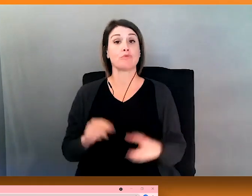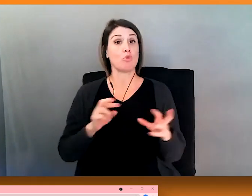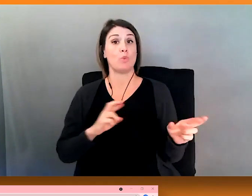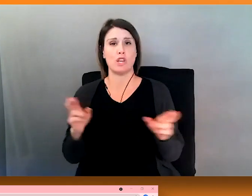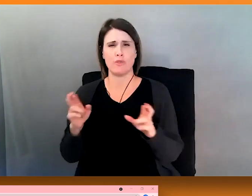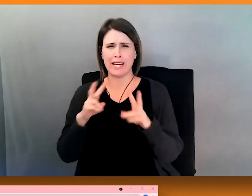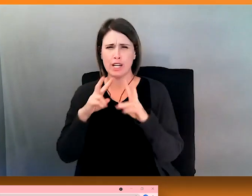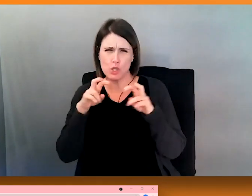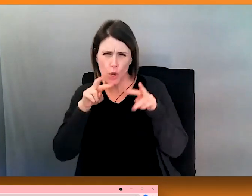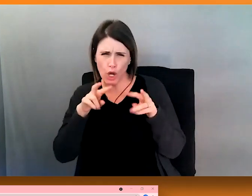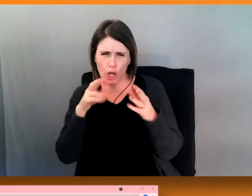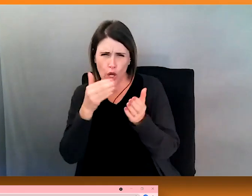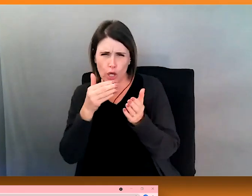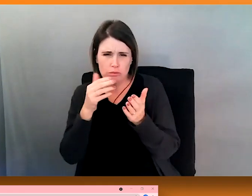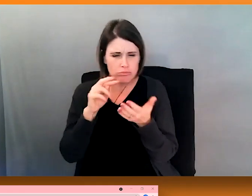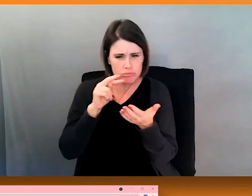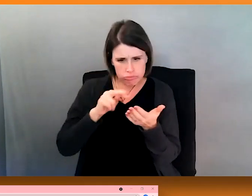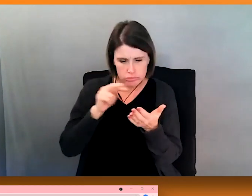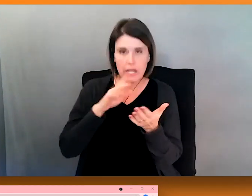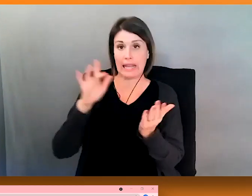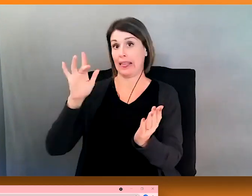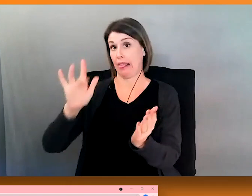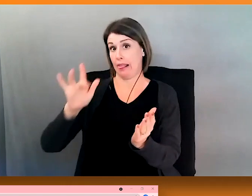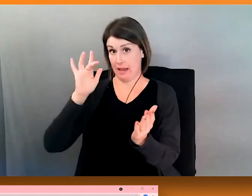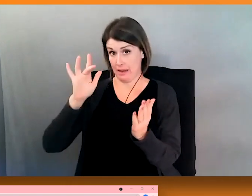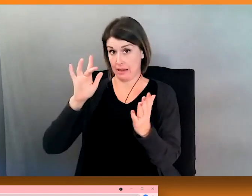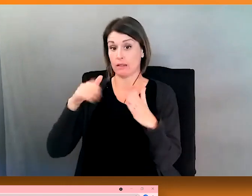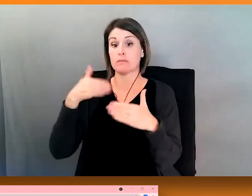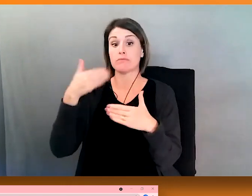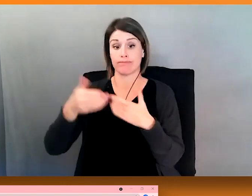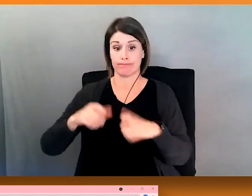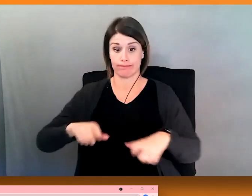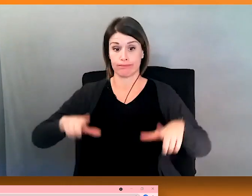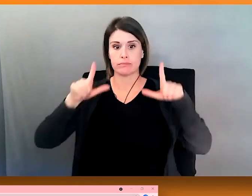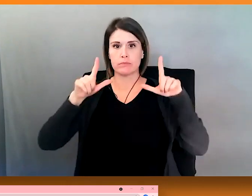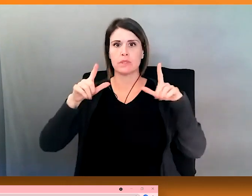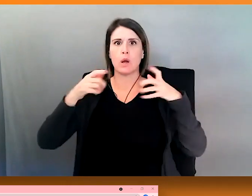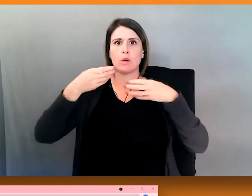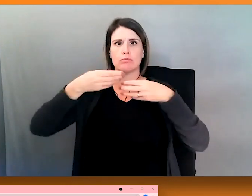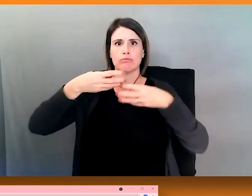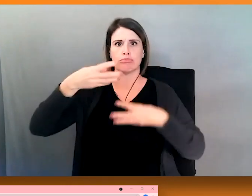you can click, and now it brings you to a detailed page